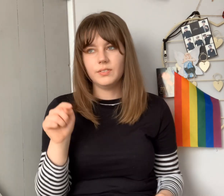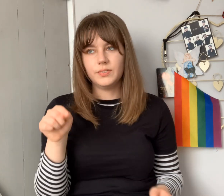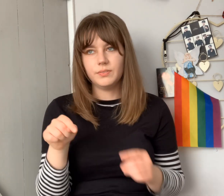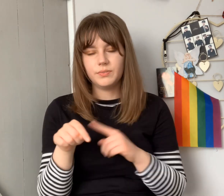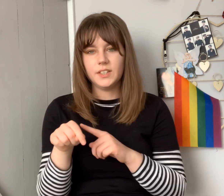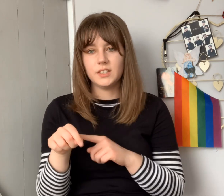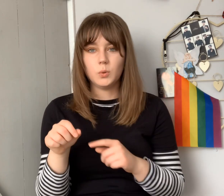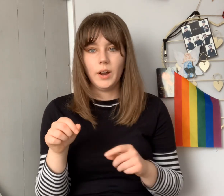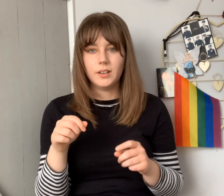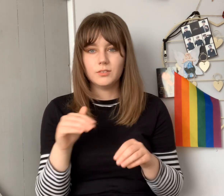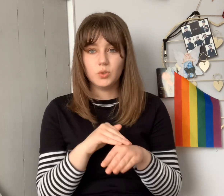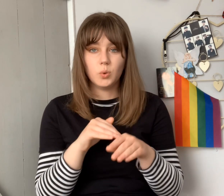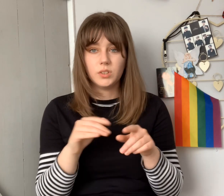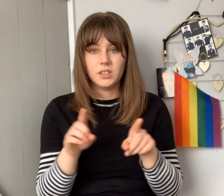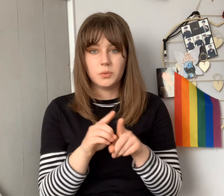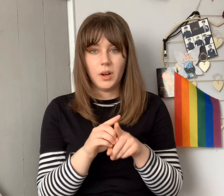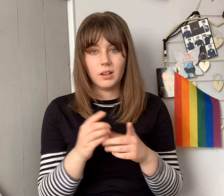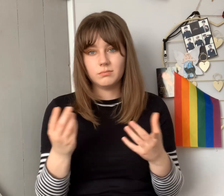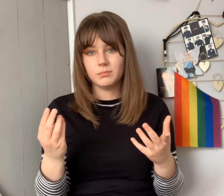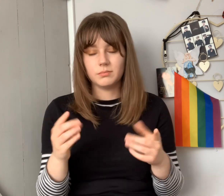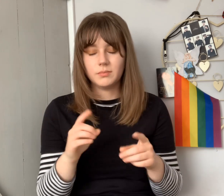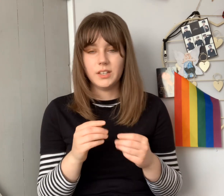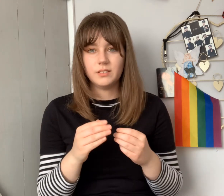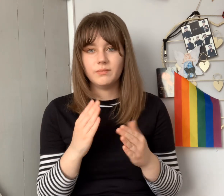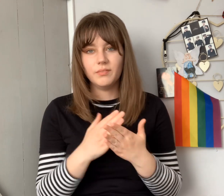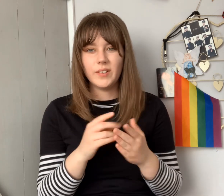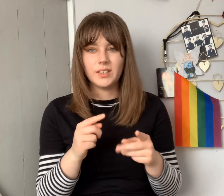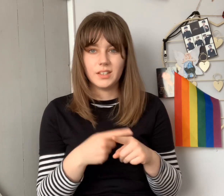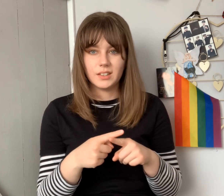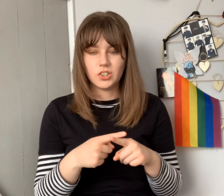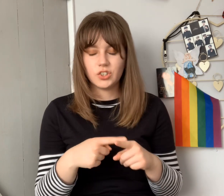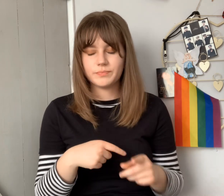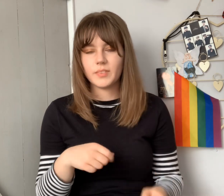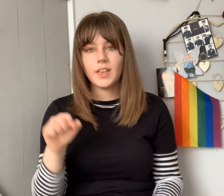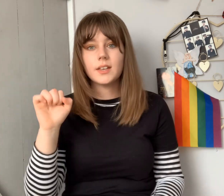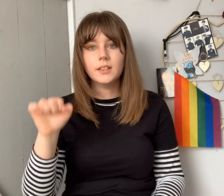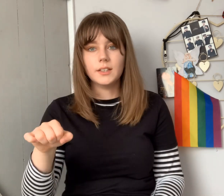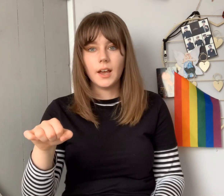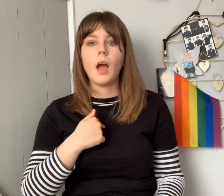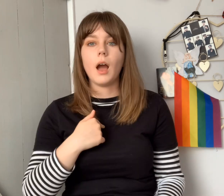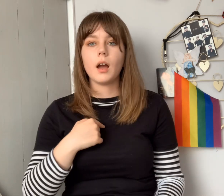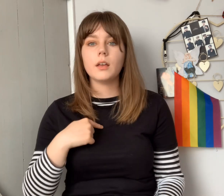"Yeah" this is quite naughty as well as it is very English "Yeah"